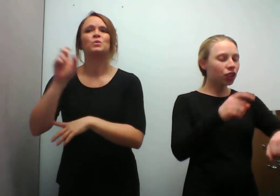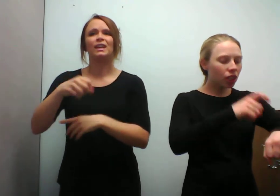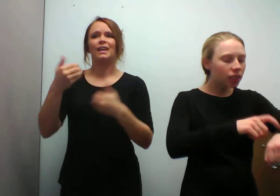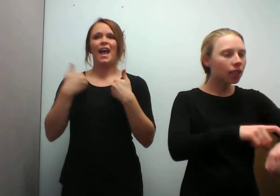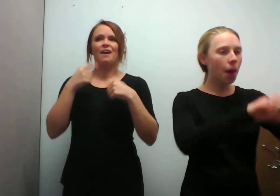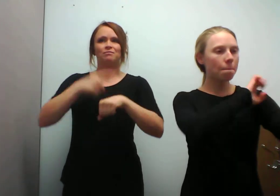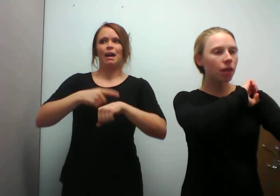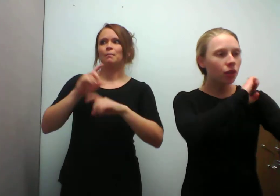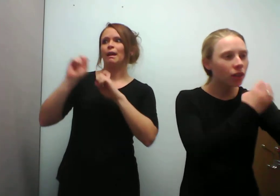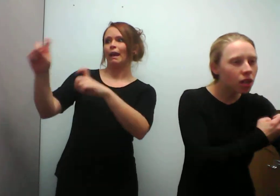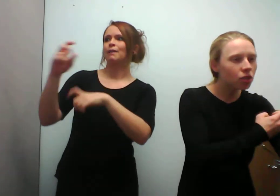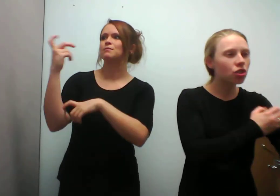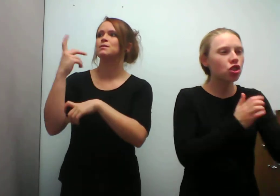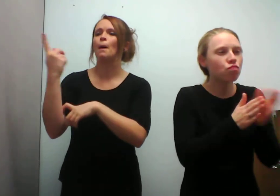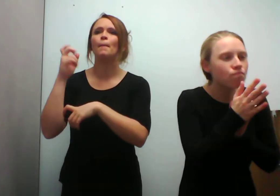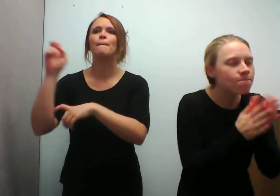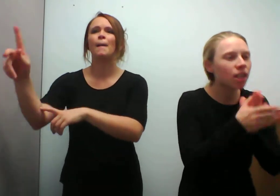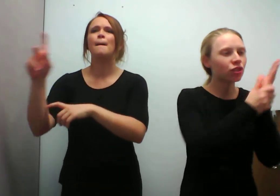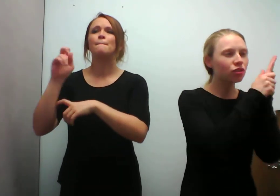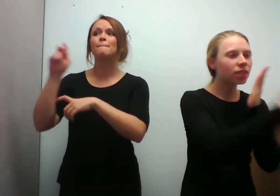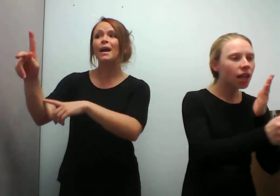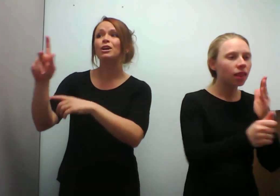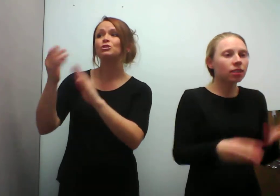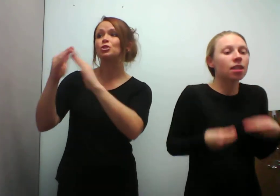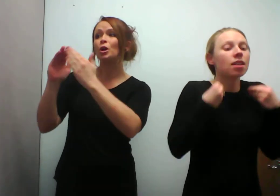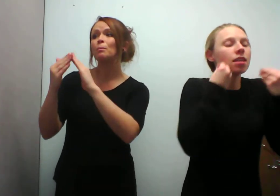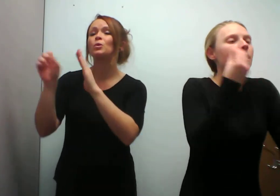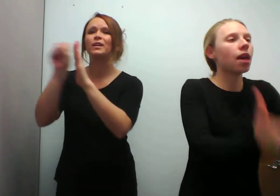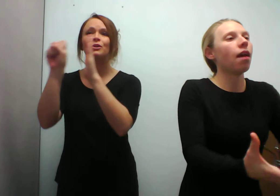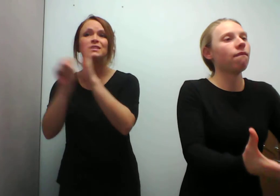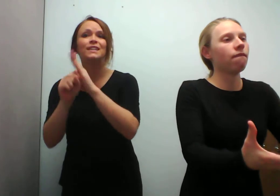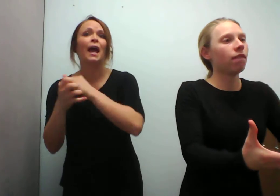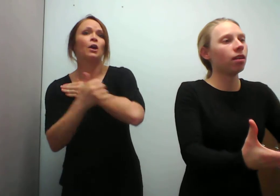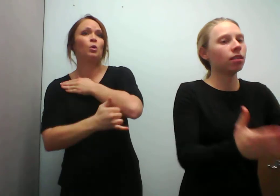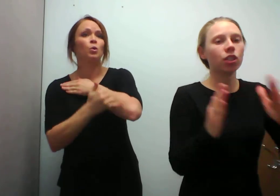something back to your community, give something back to your state, or country